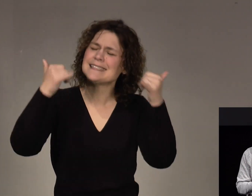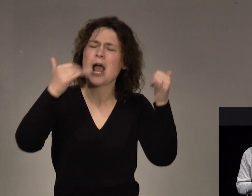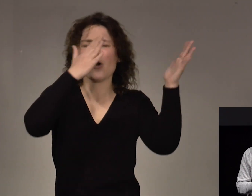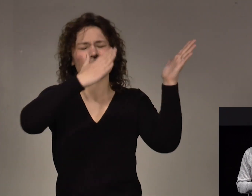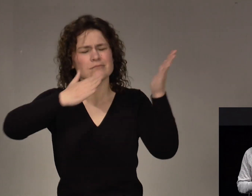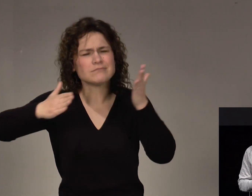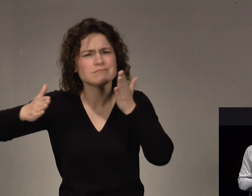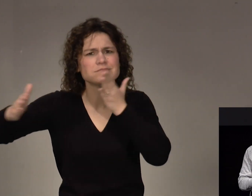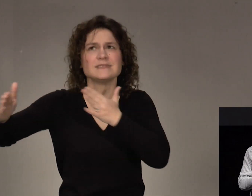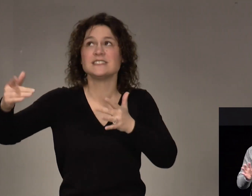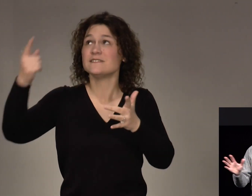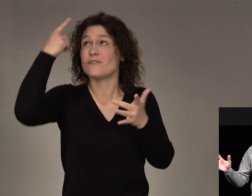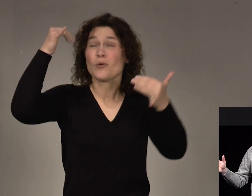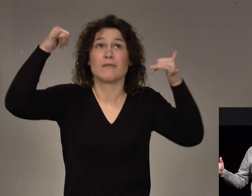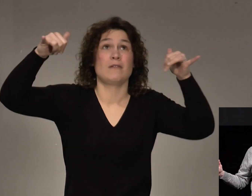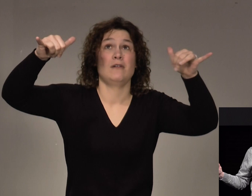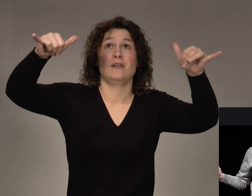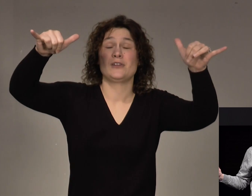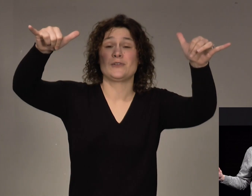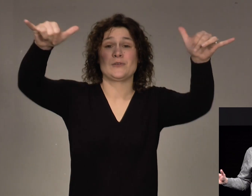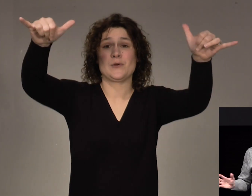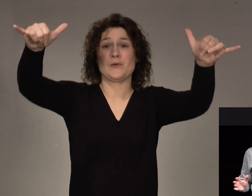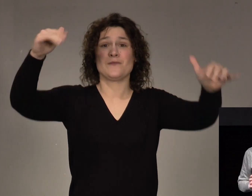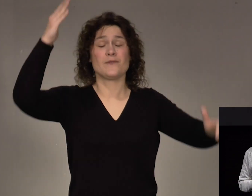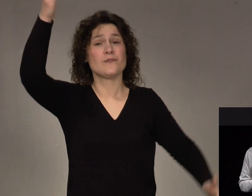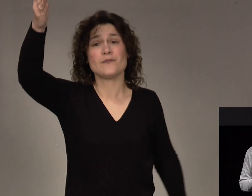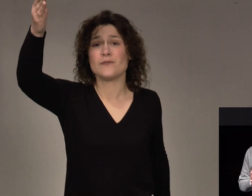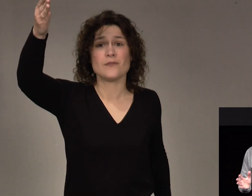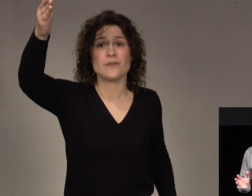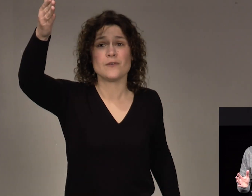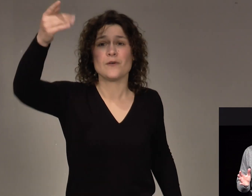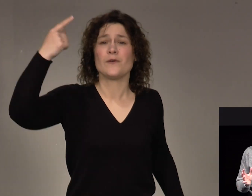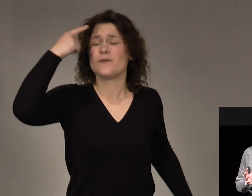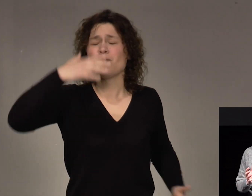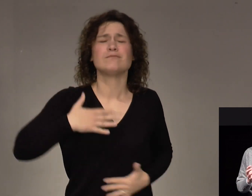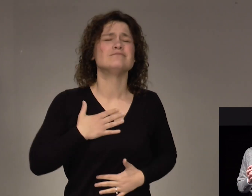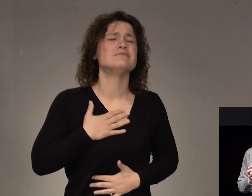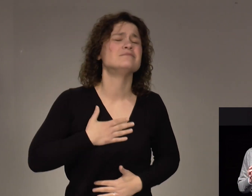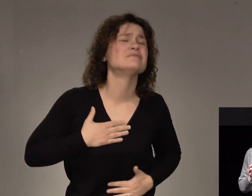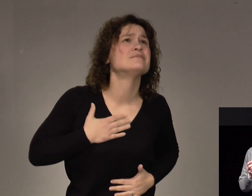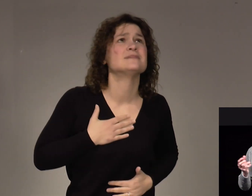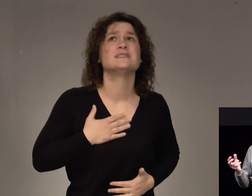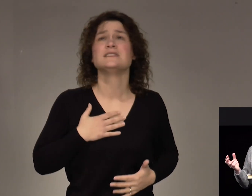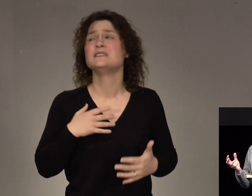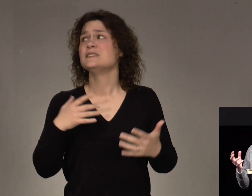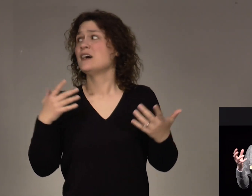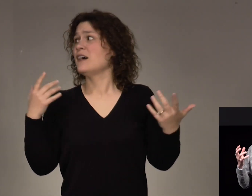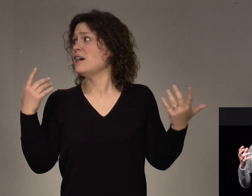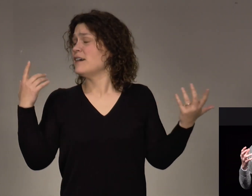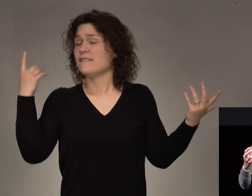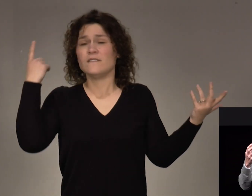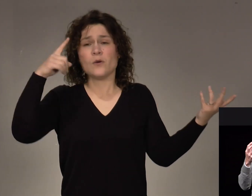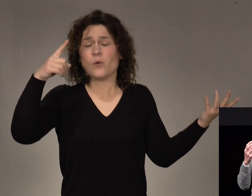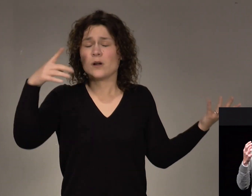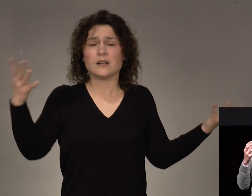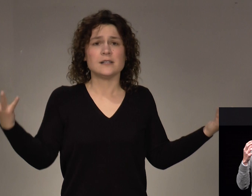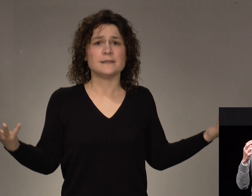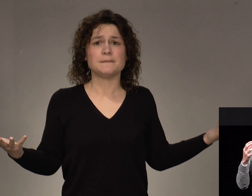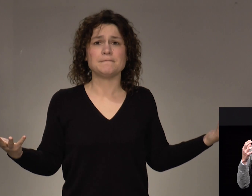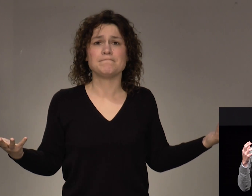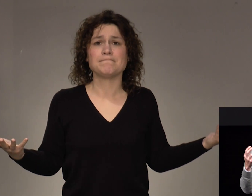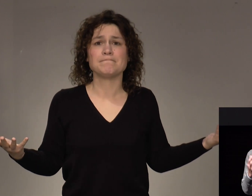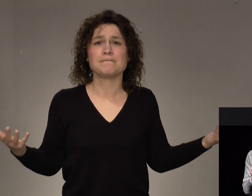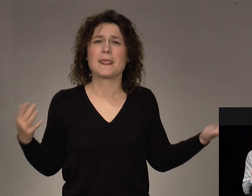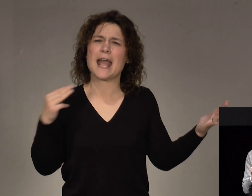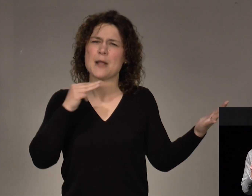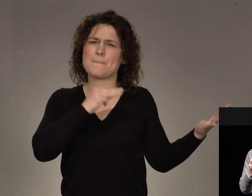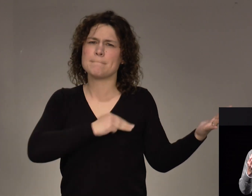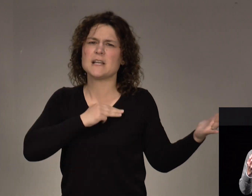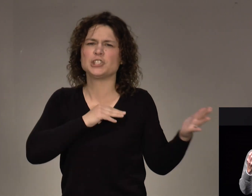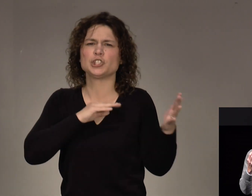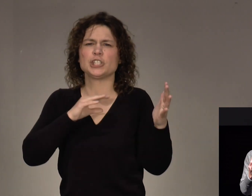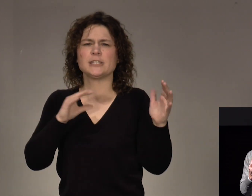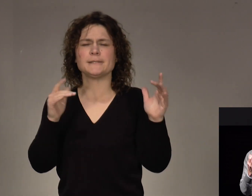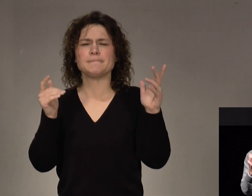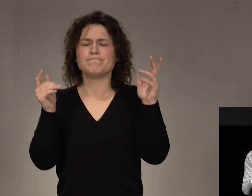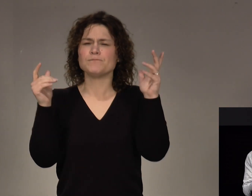an--an eternal destiny, for pleasure, for--for--for a--a--a mission, for a sense of purpose